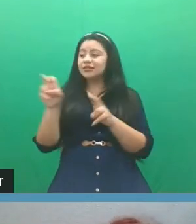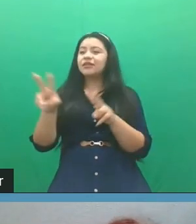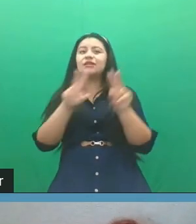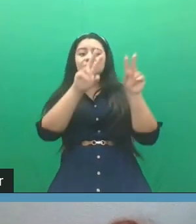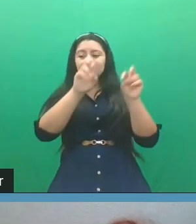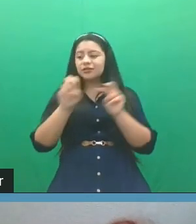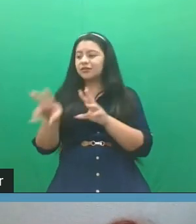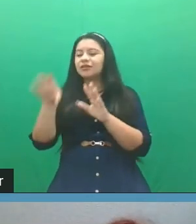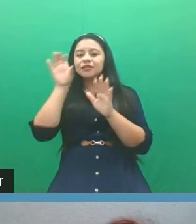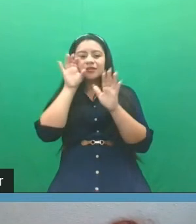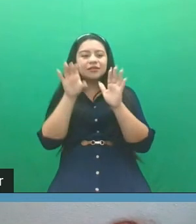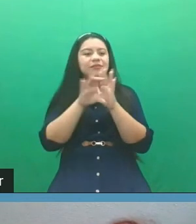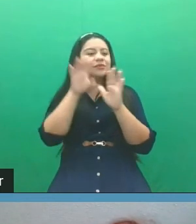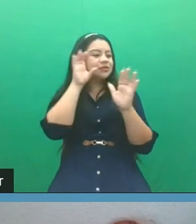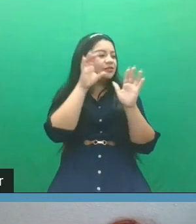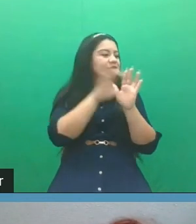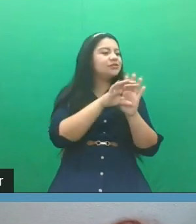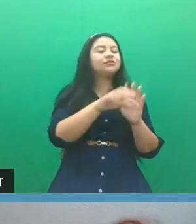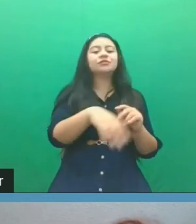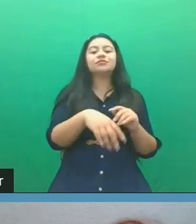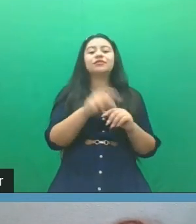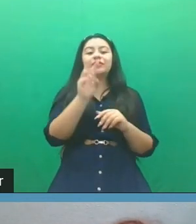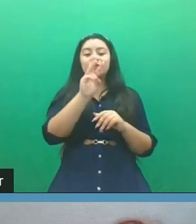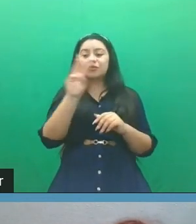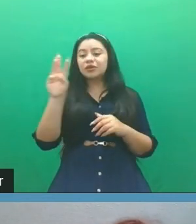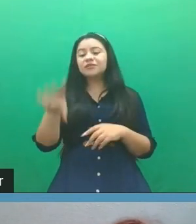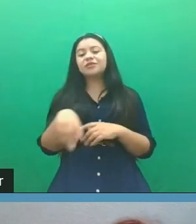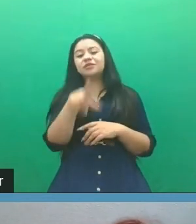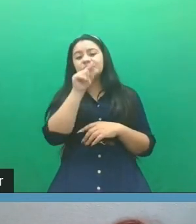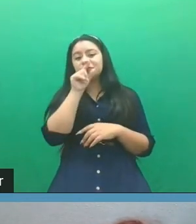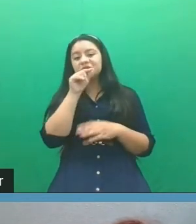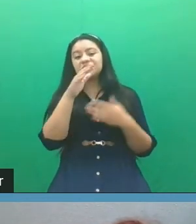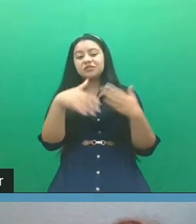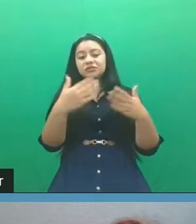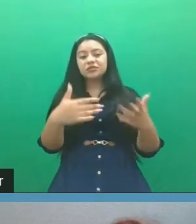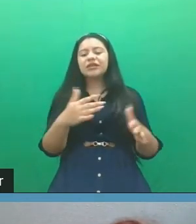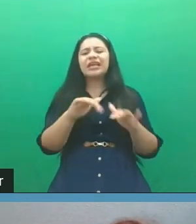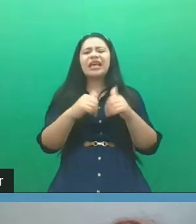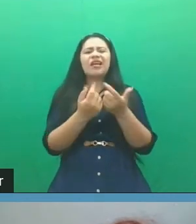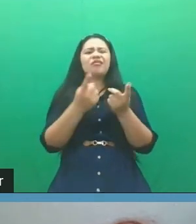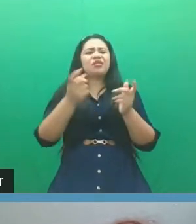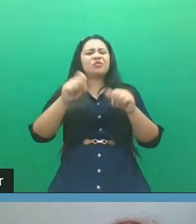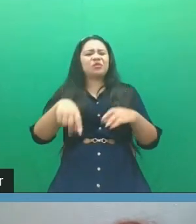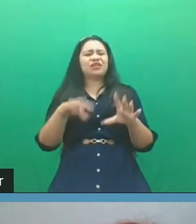on our website and in mailchimp and in twitter etc. How can we write once and publish to all? Yes